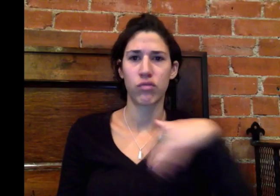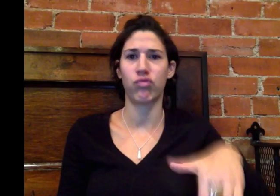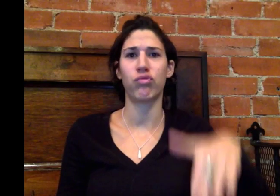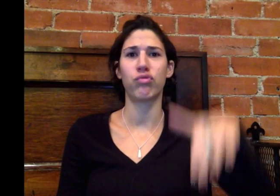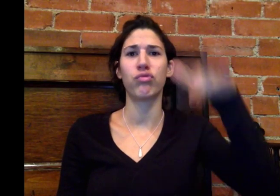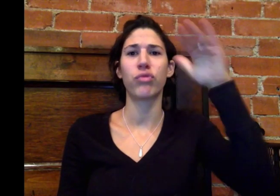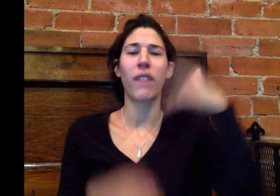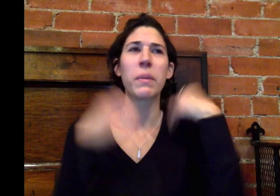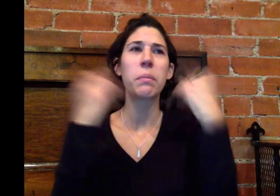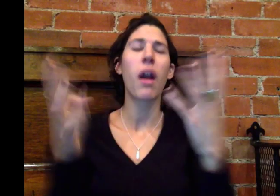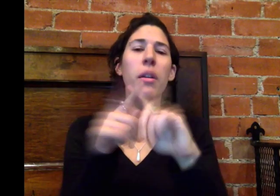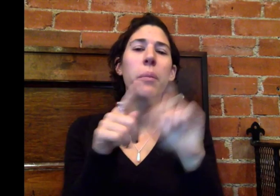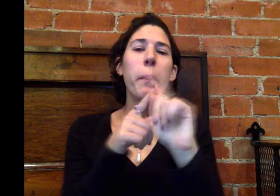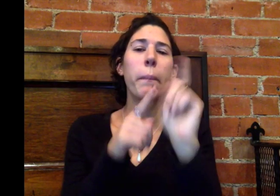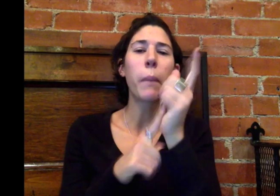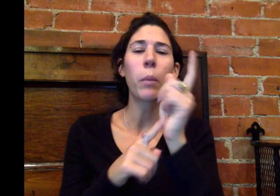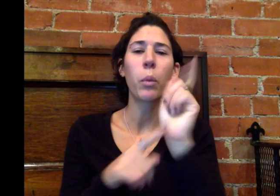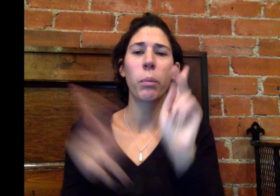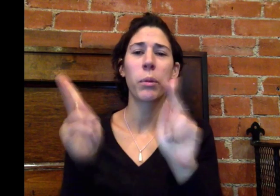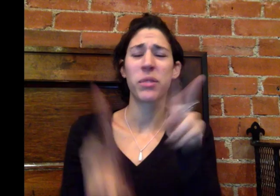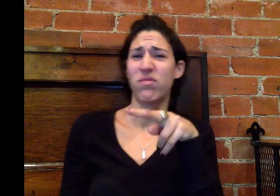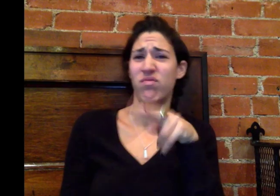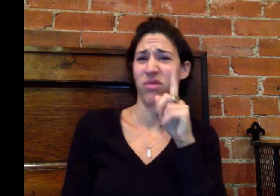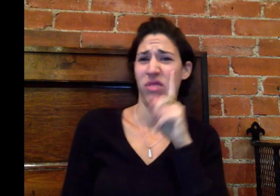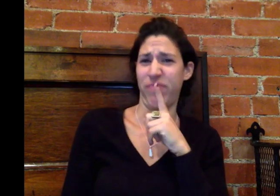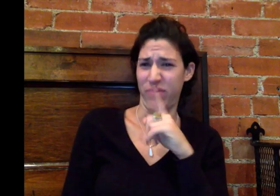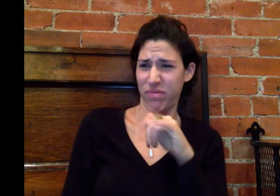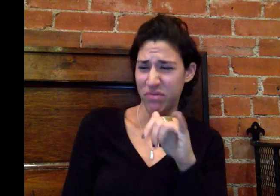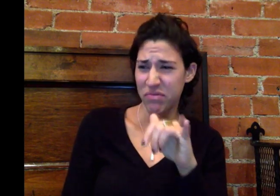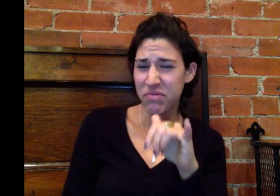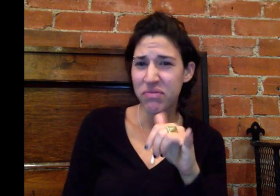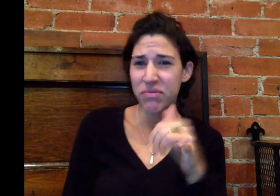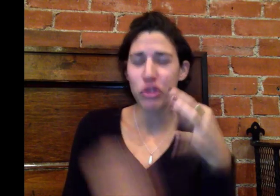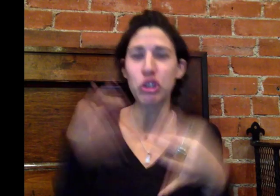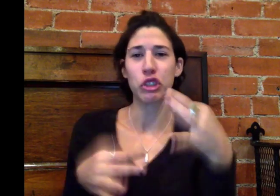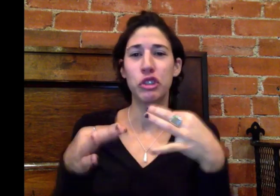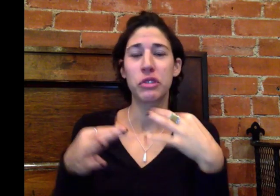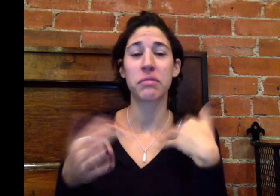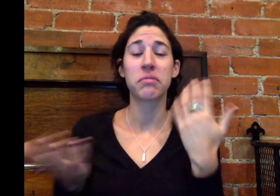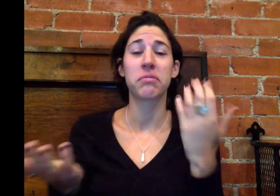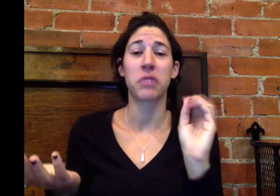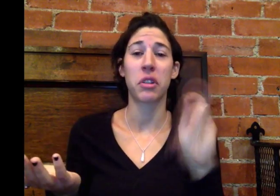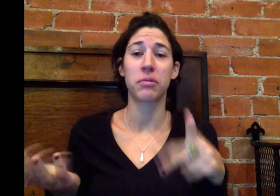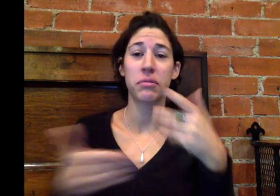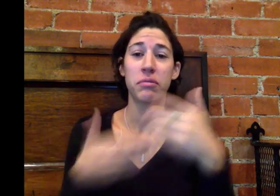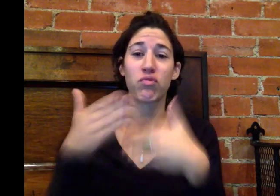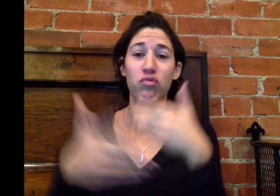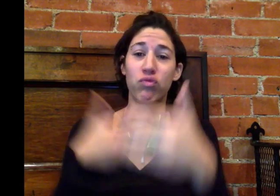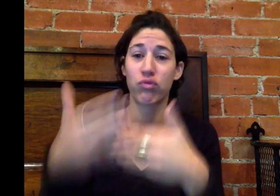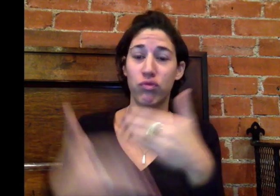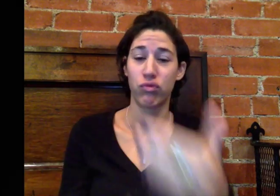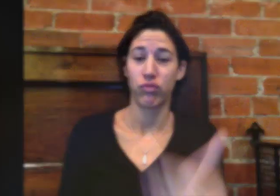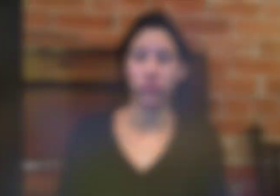As I grew up, I went through many different moments where I was judged for my deafness.